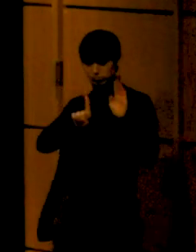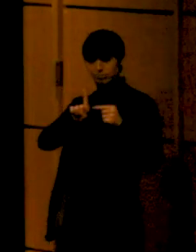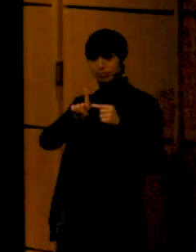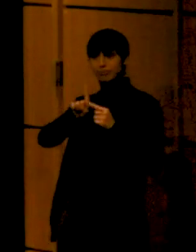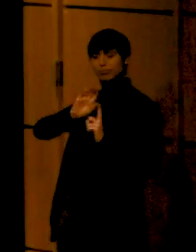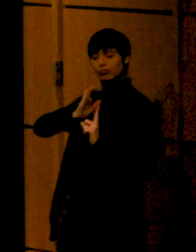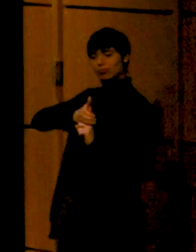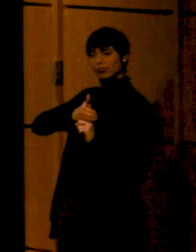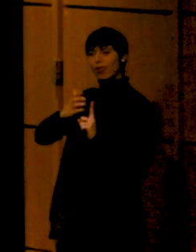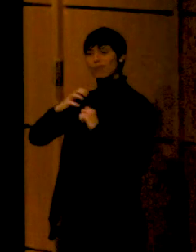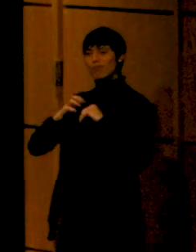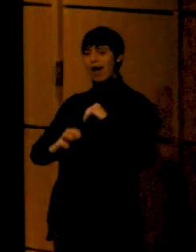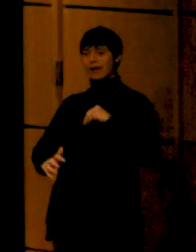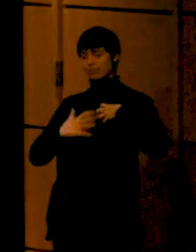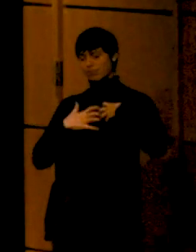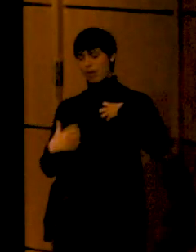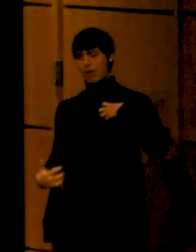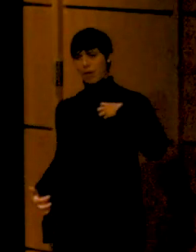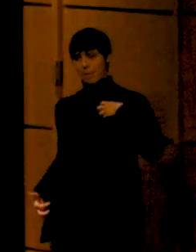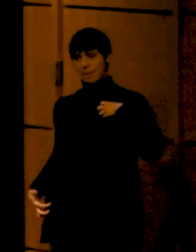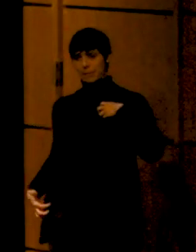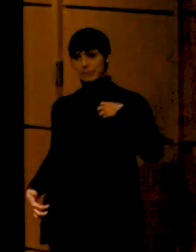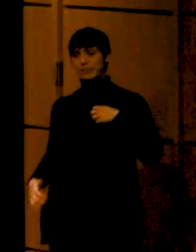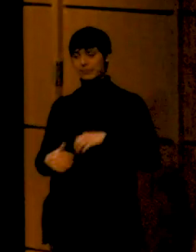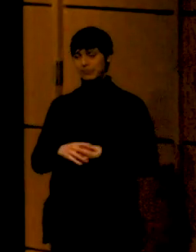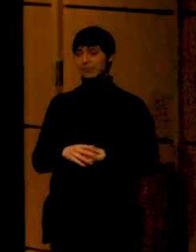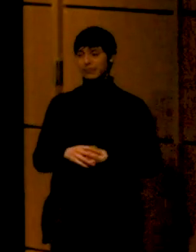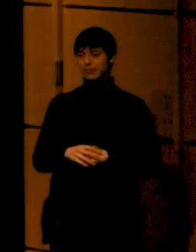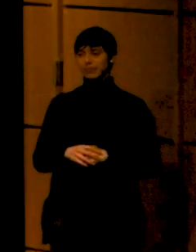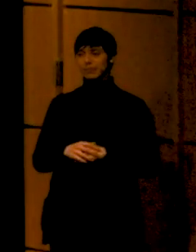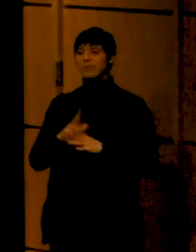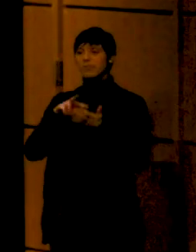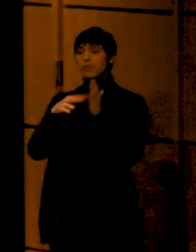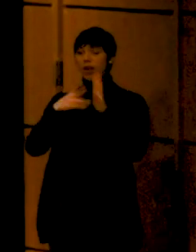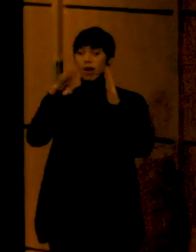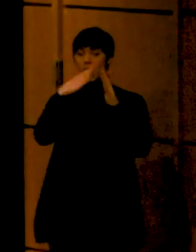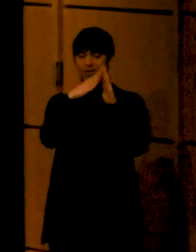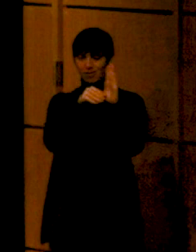So the rich volcanic soil on is a great great asset.